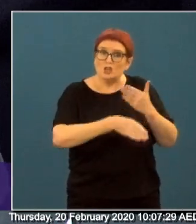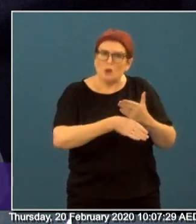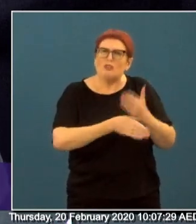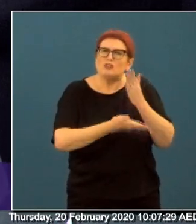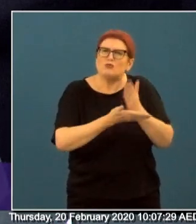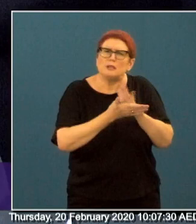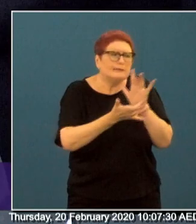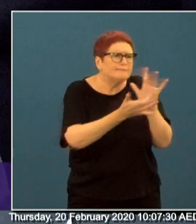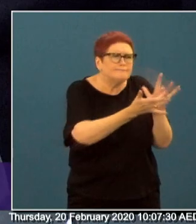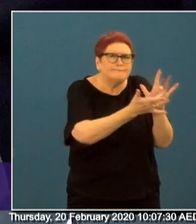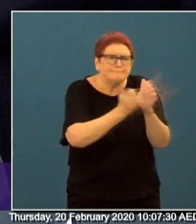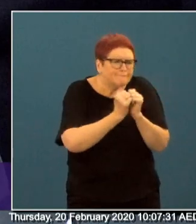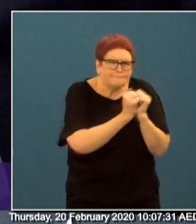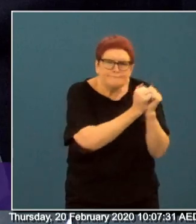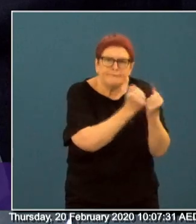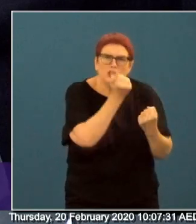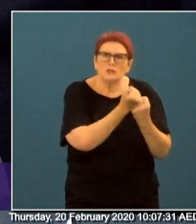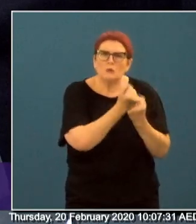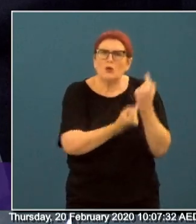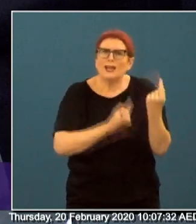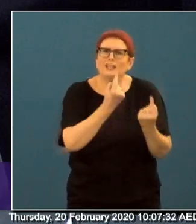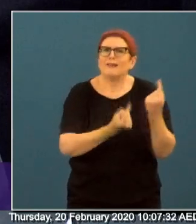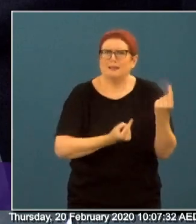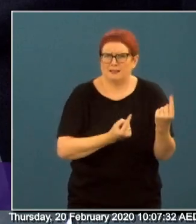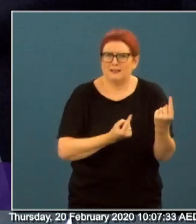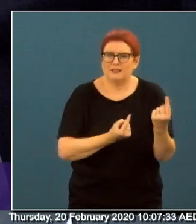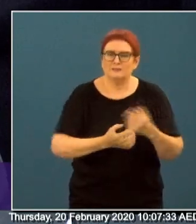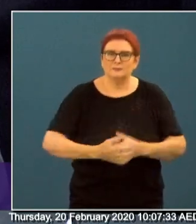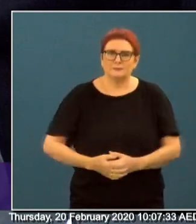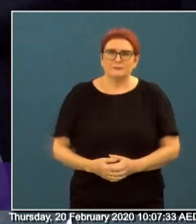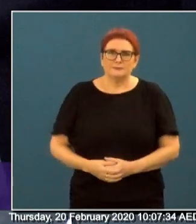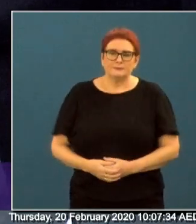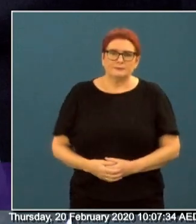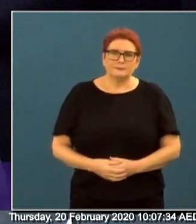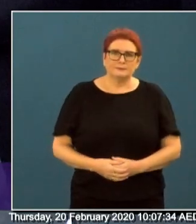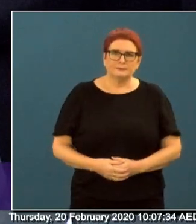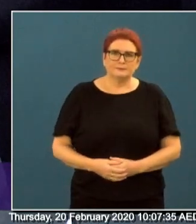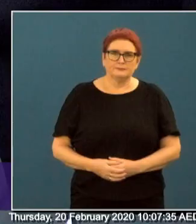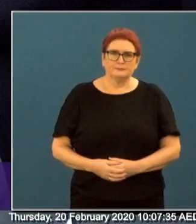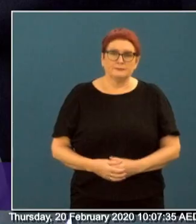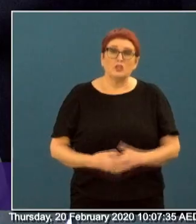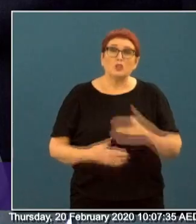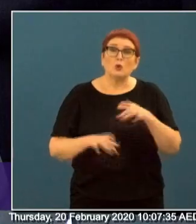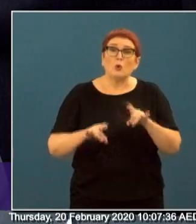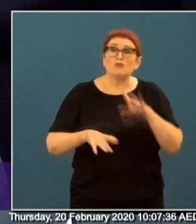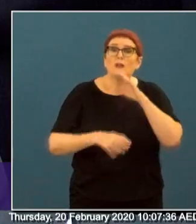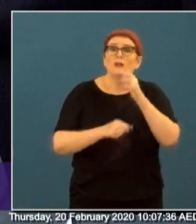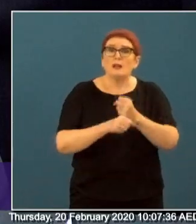general practitioners and to support them in programs that the Commonwealth nominates as really important.